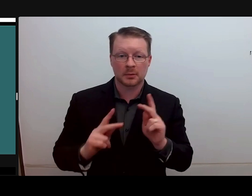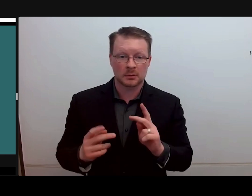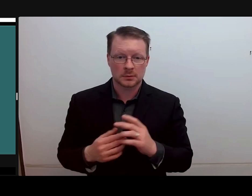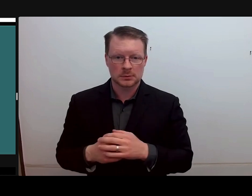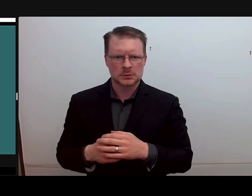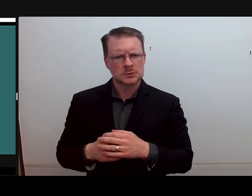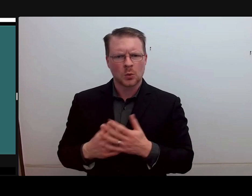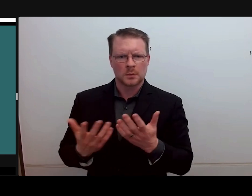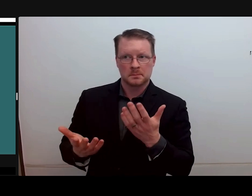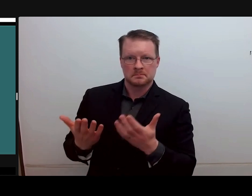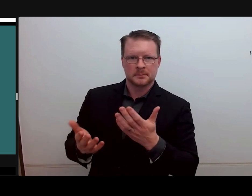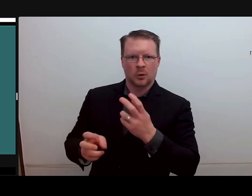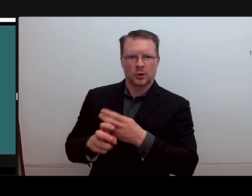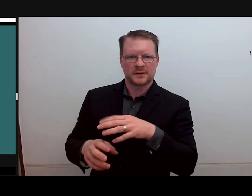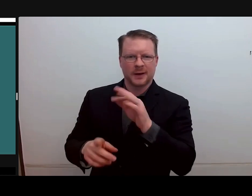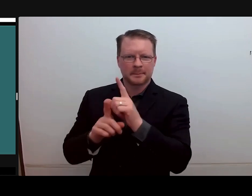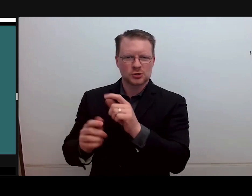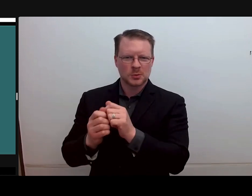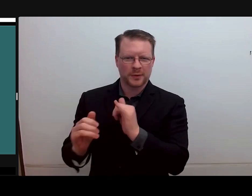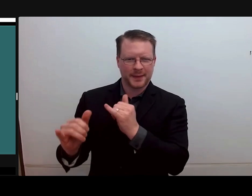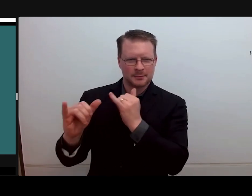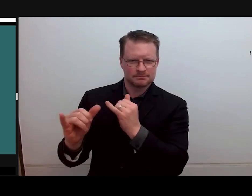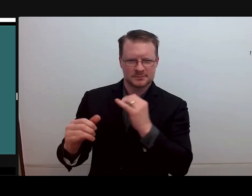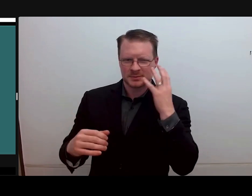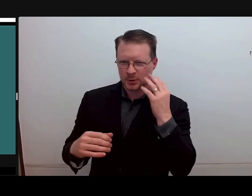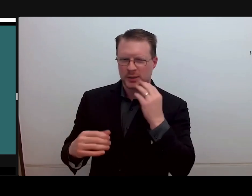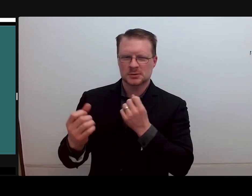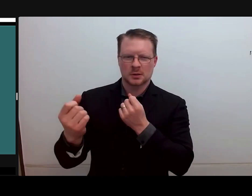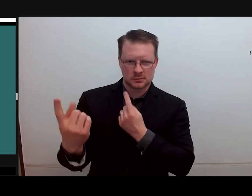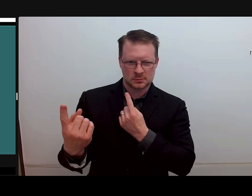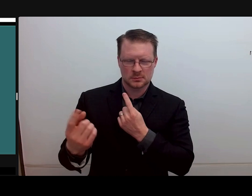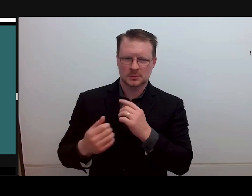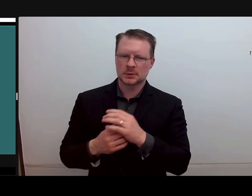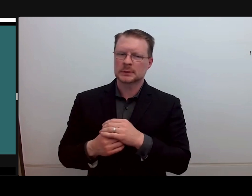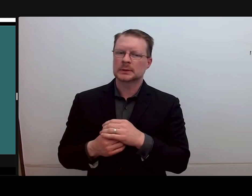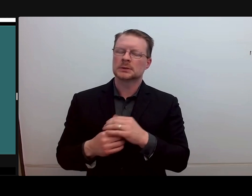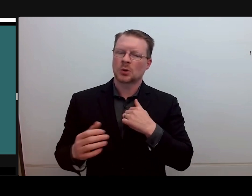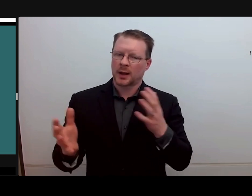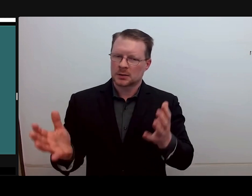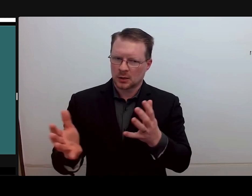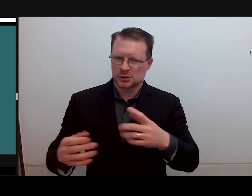or no other deaf or hard-of-hearing people, and it's hard to find mentorship with that same experience